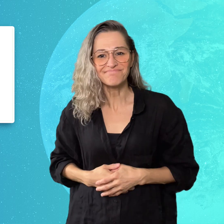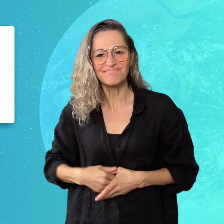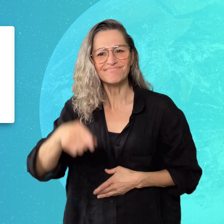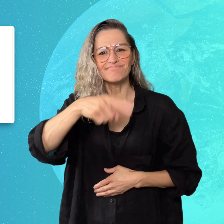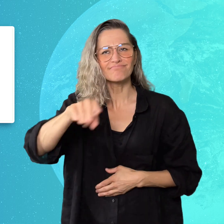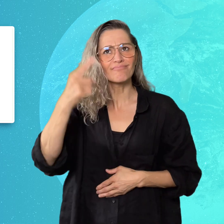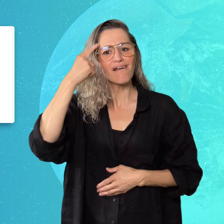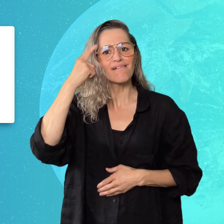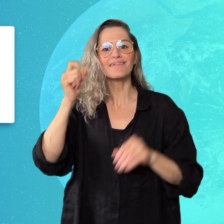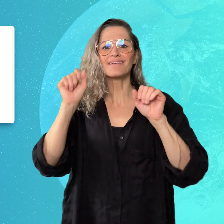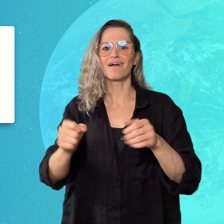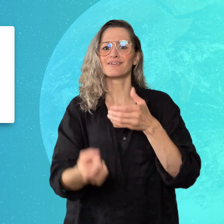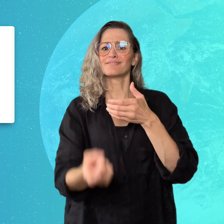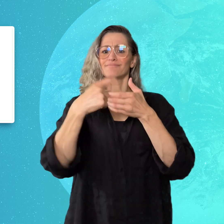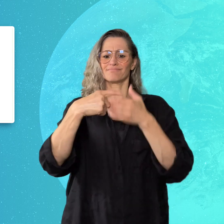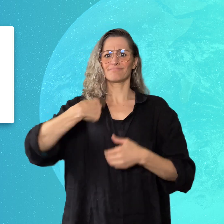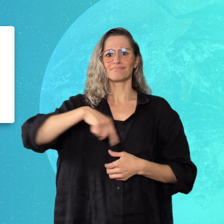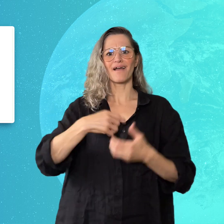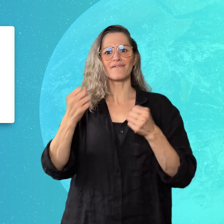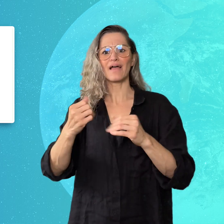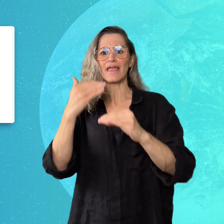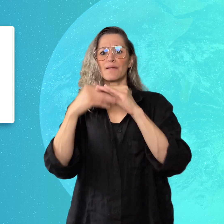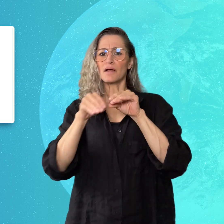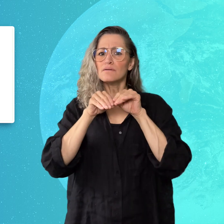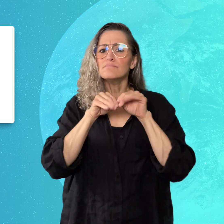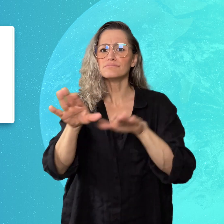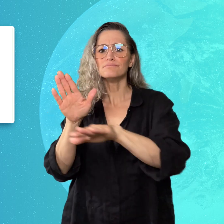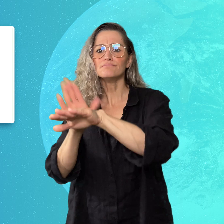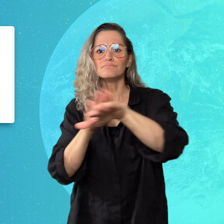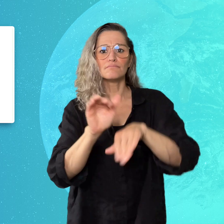Be sure to subscribe to our email newsletter